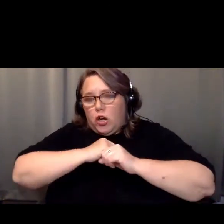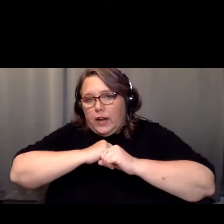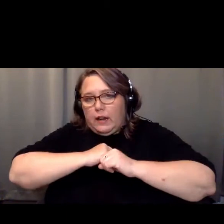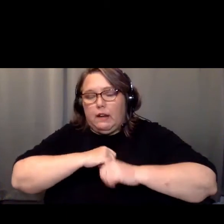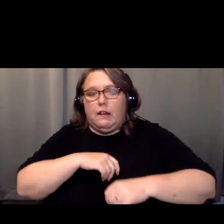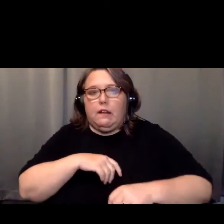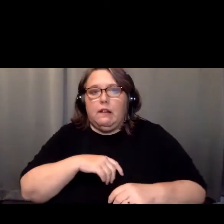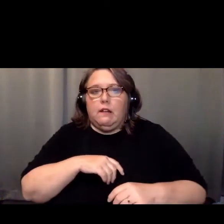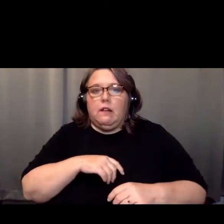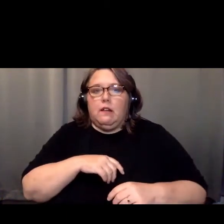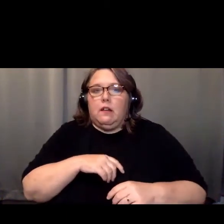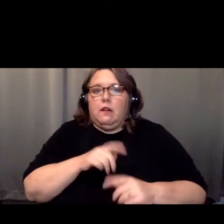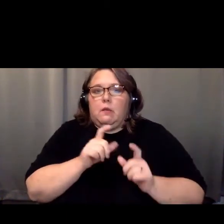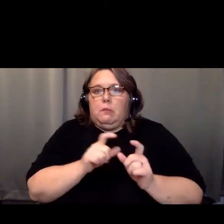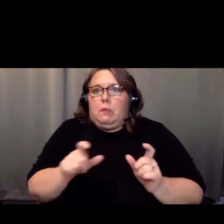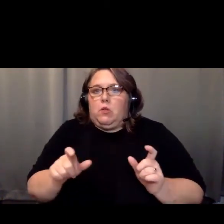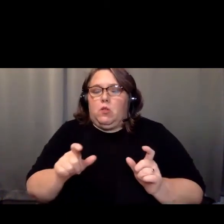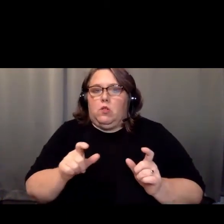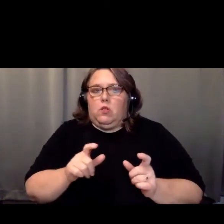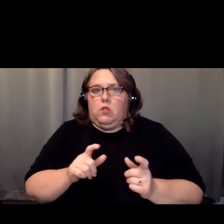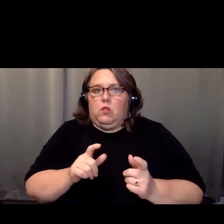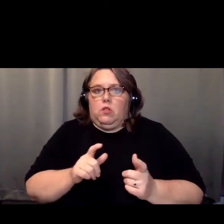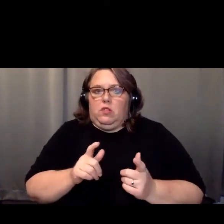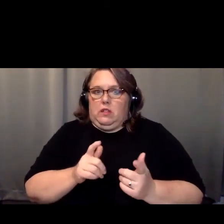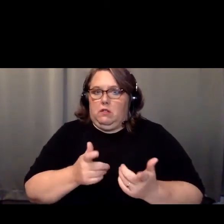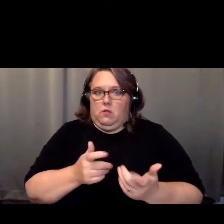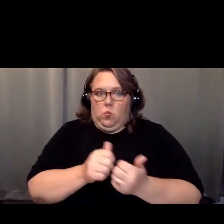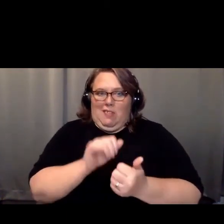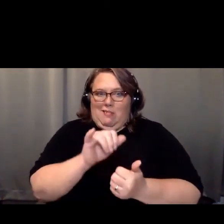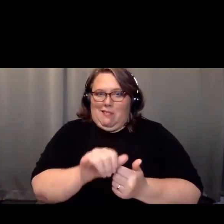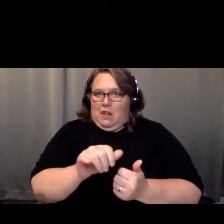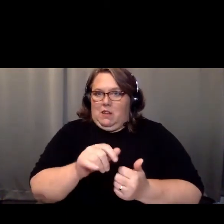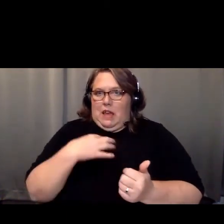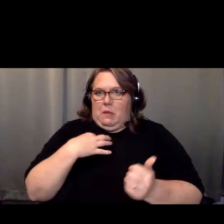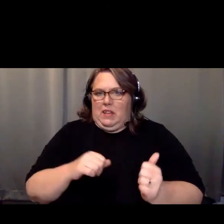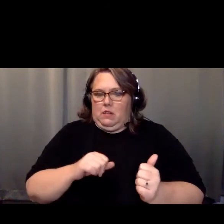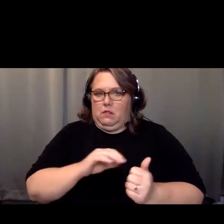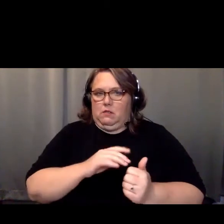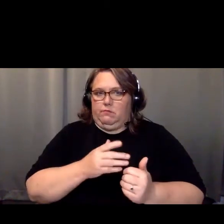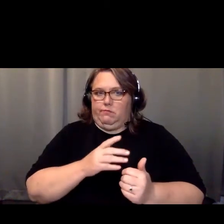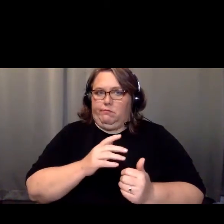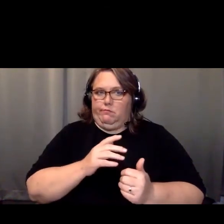those individuals that are with our applicant 24/7, they're supposed to be taking into account